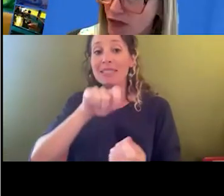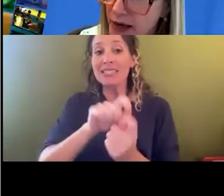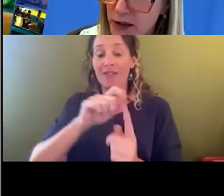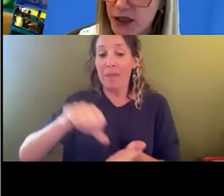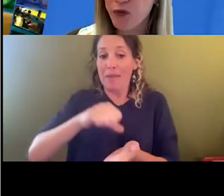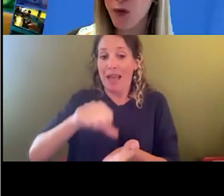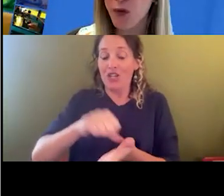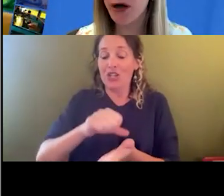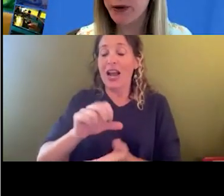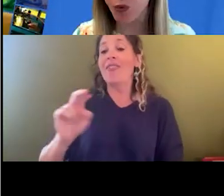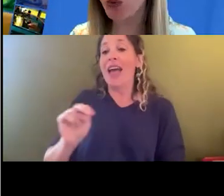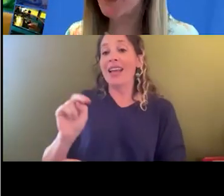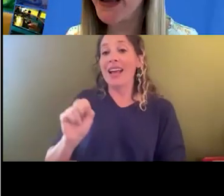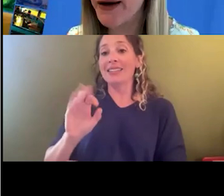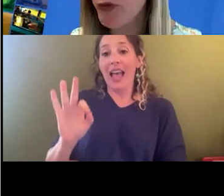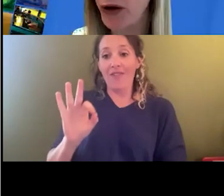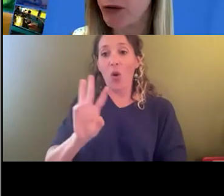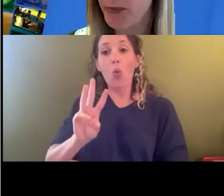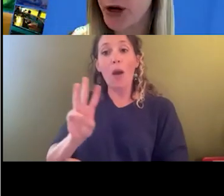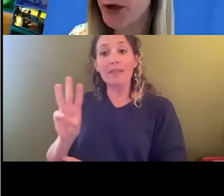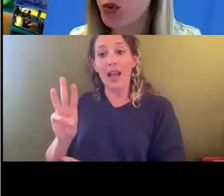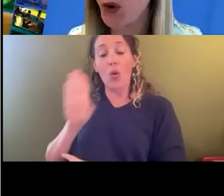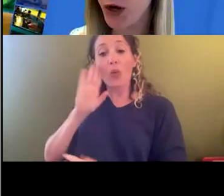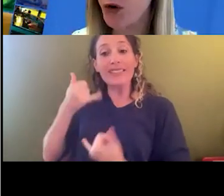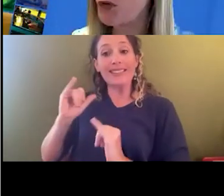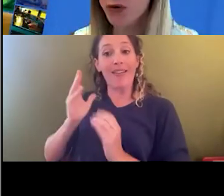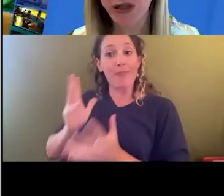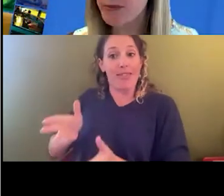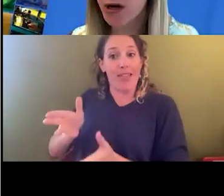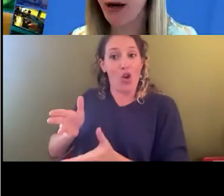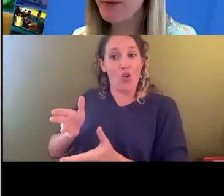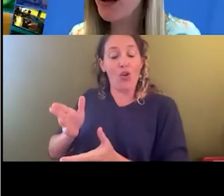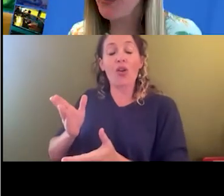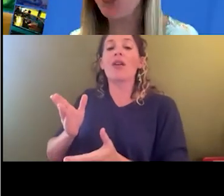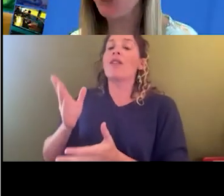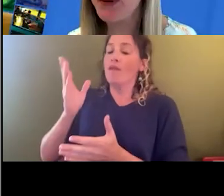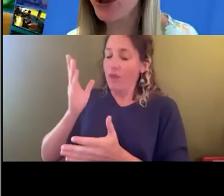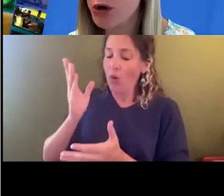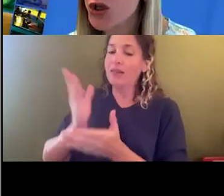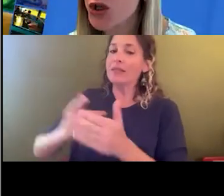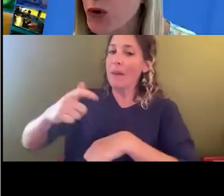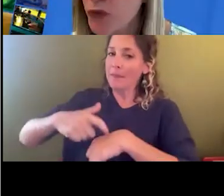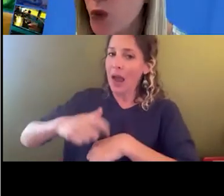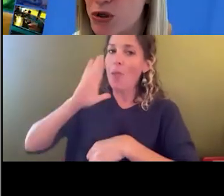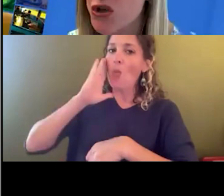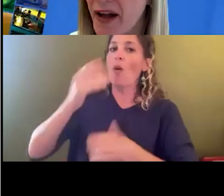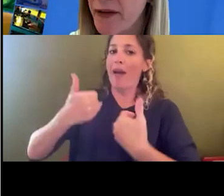the NSF website will remain out there because we know, for some time, there will be a large number of awards that